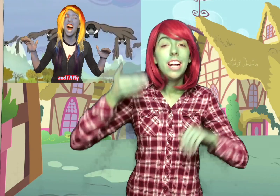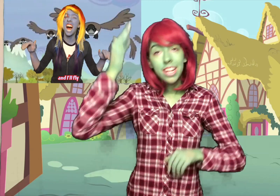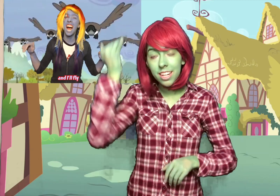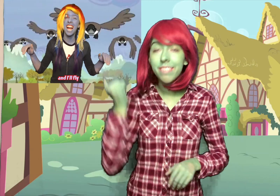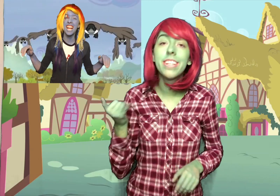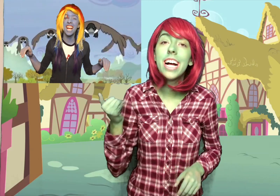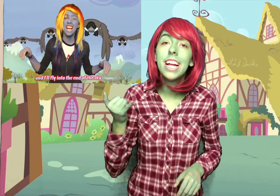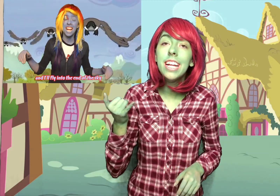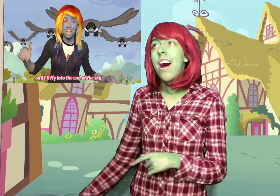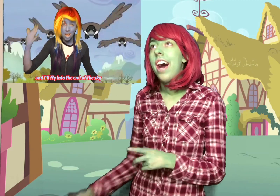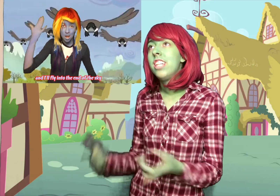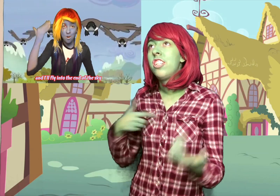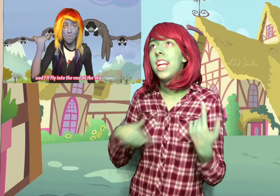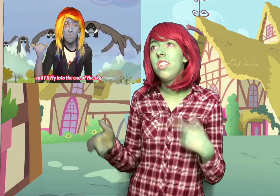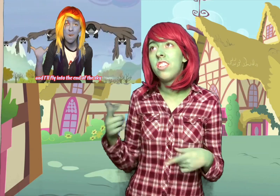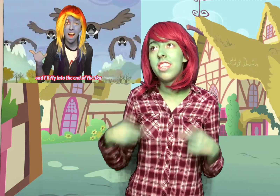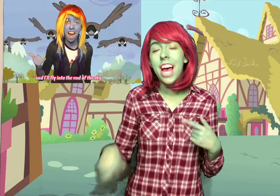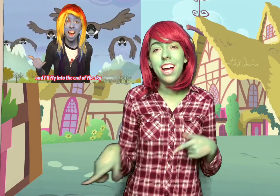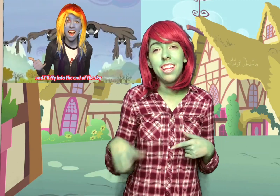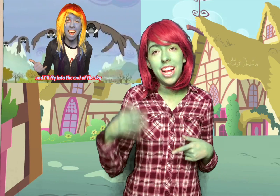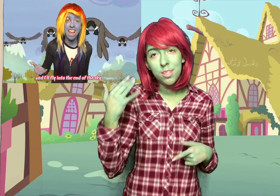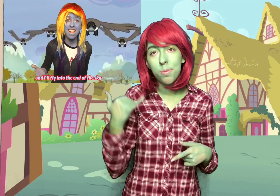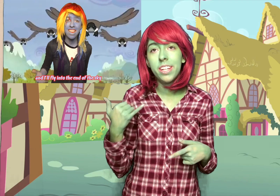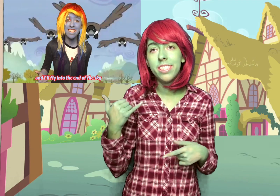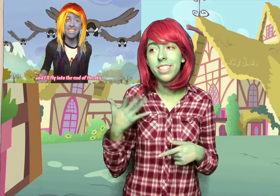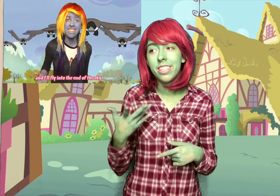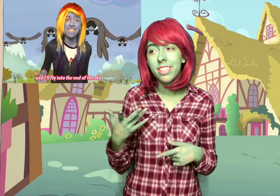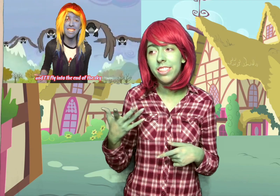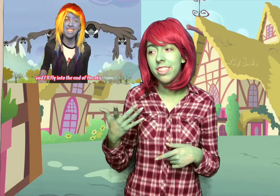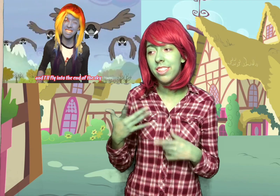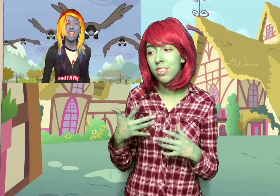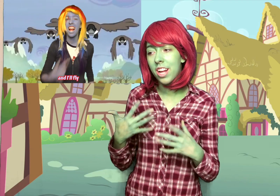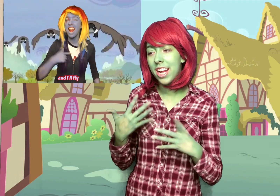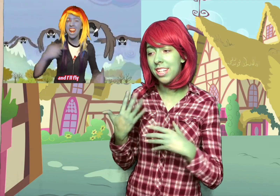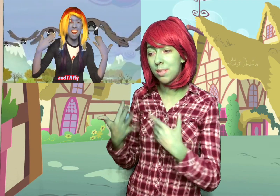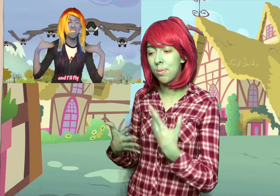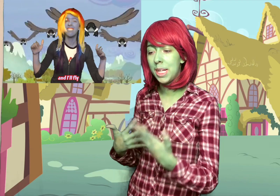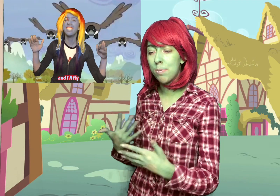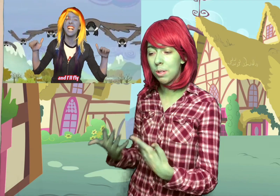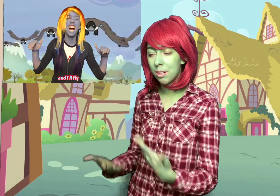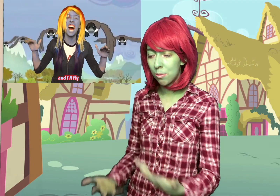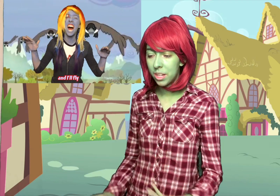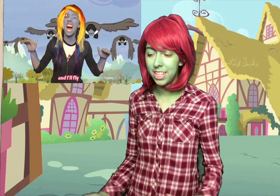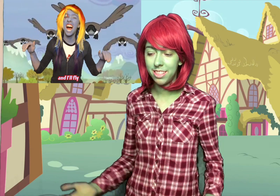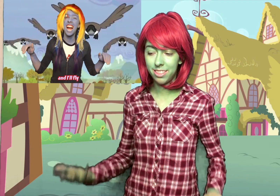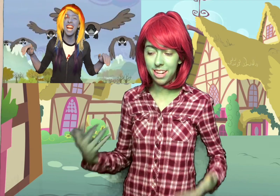"and i'll fly" i changed that last one to to try and explain more of what i